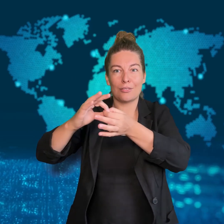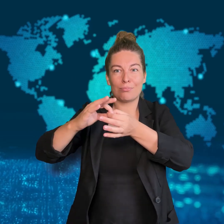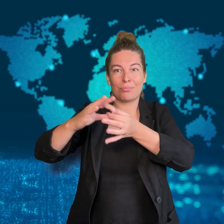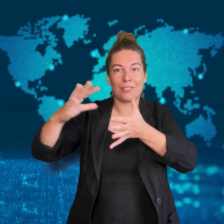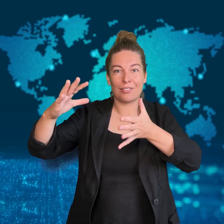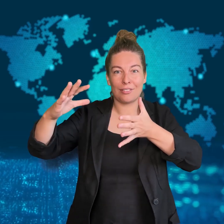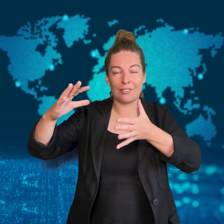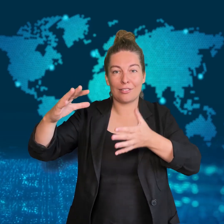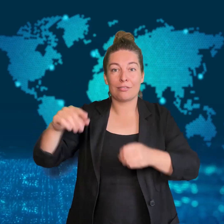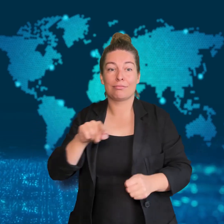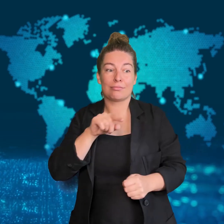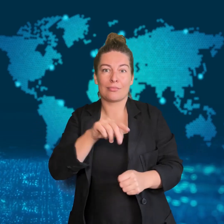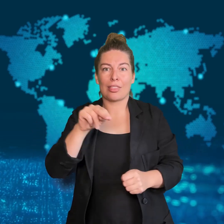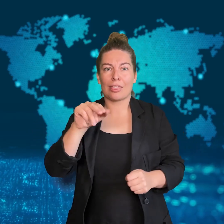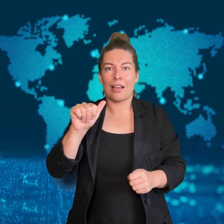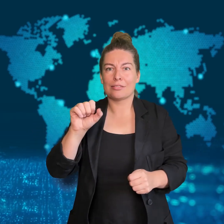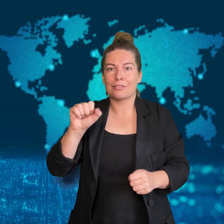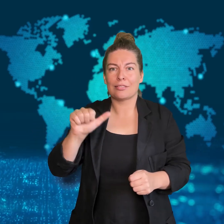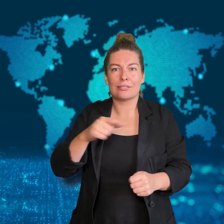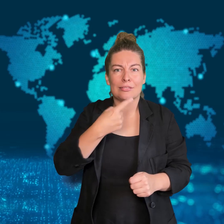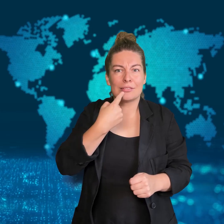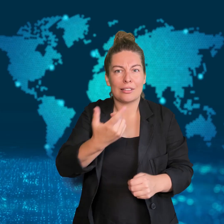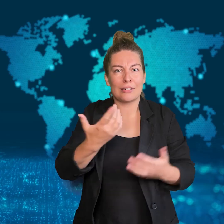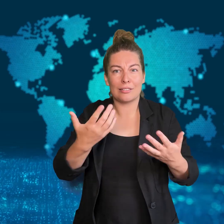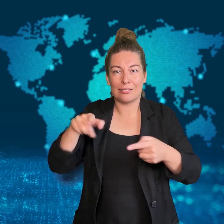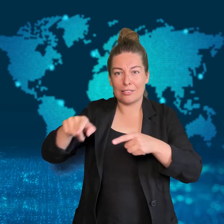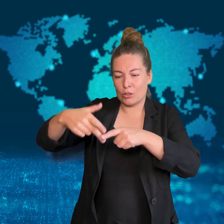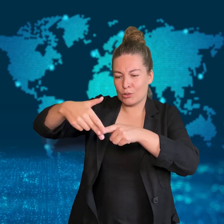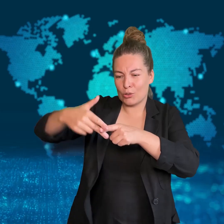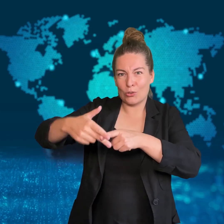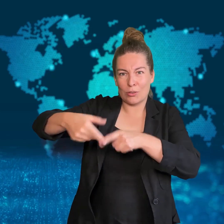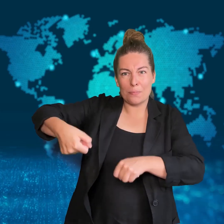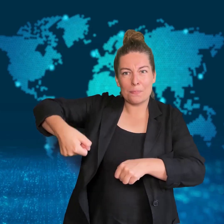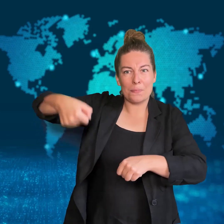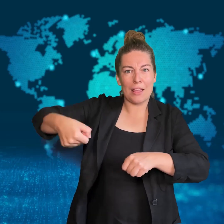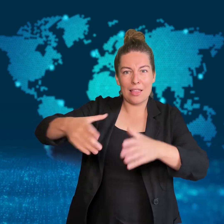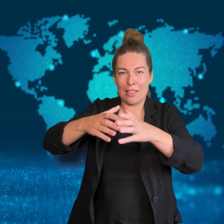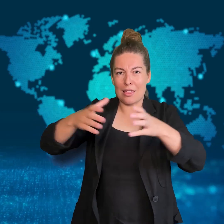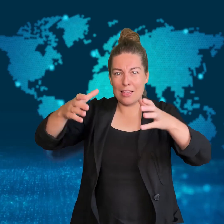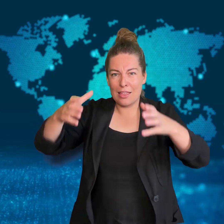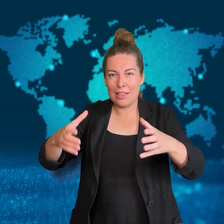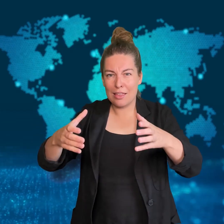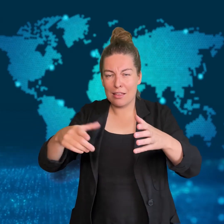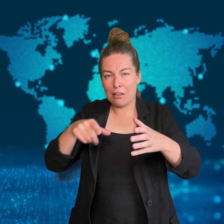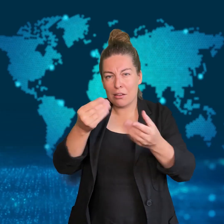It was during that mission that the tool bag "slipped."